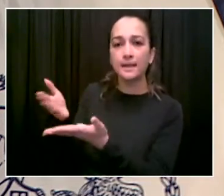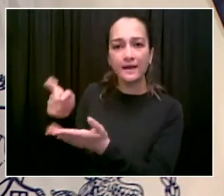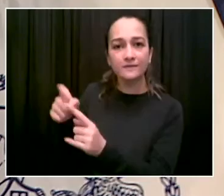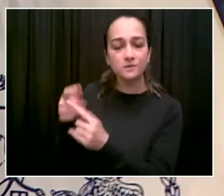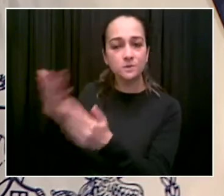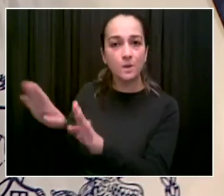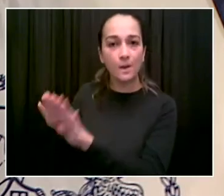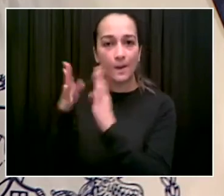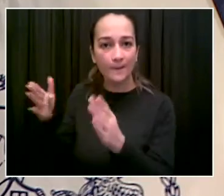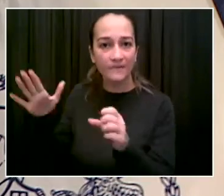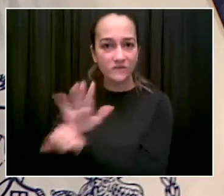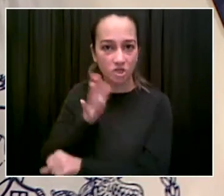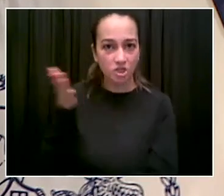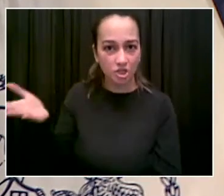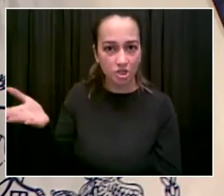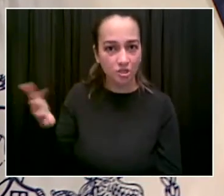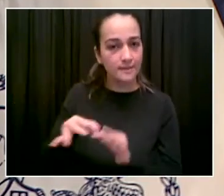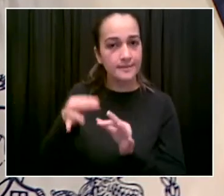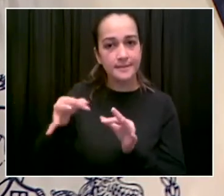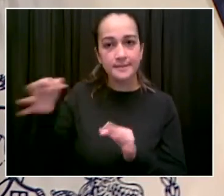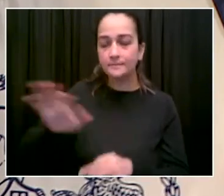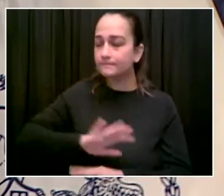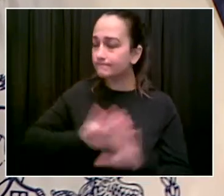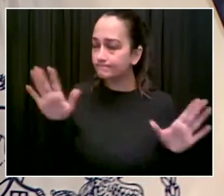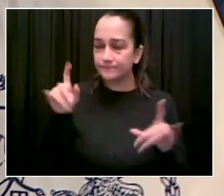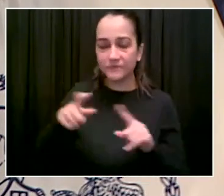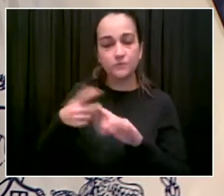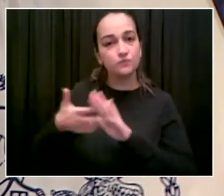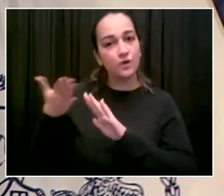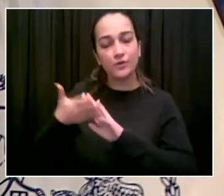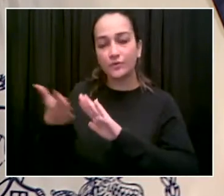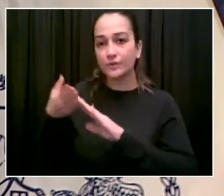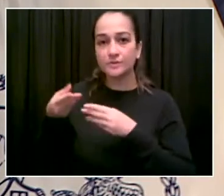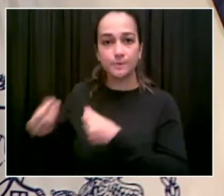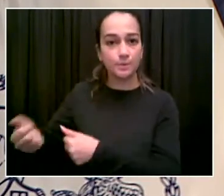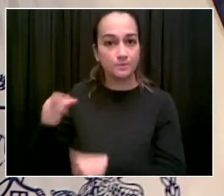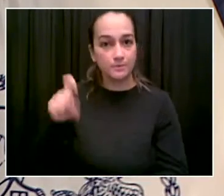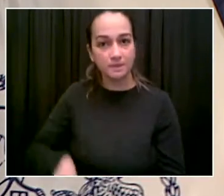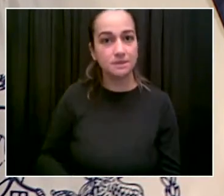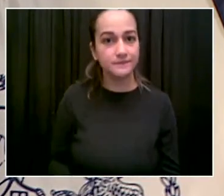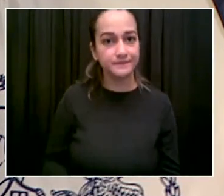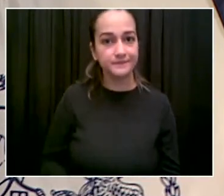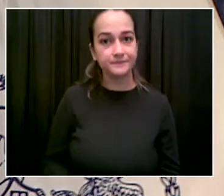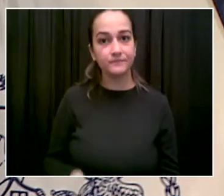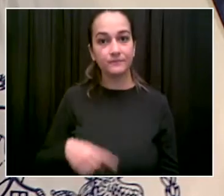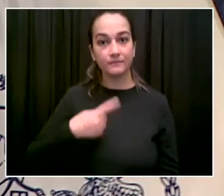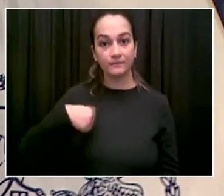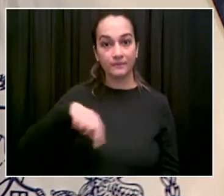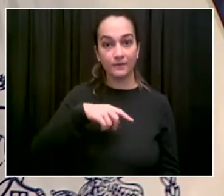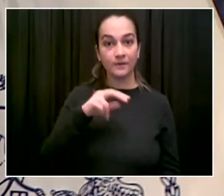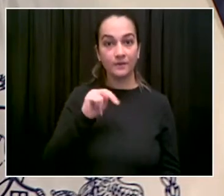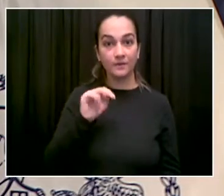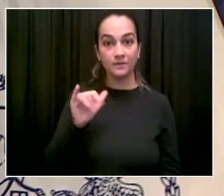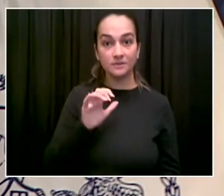CREATED SOU MCH OF THE DISRUPTION AND SOMUCH F O THE FRUSTRATION GOING ON INSIDE THE JAILS. WE HAVE TO GET THE